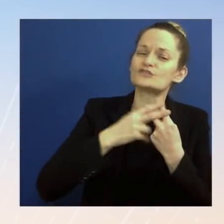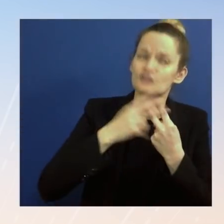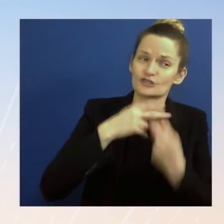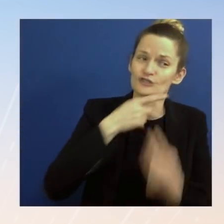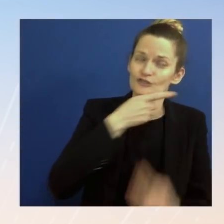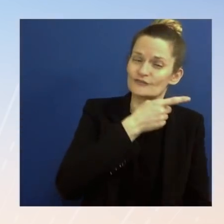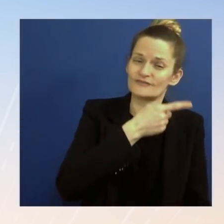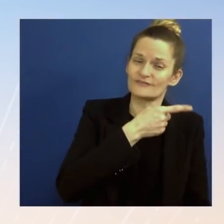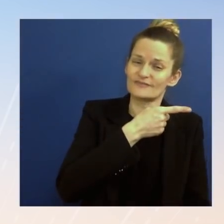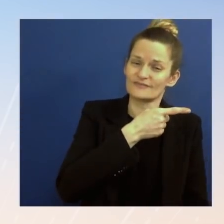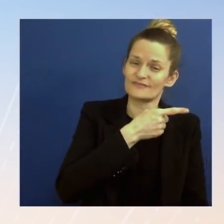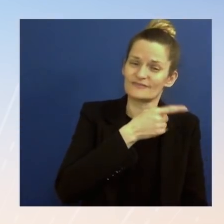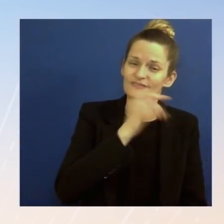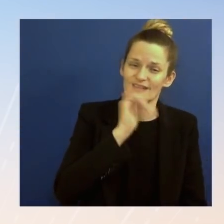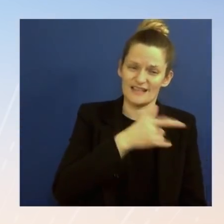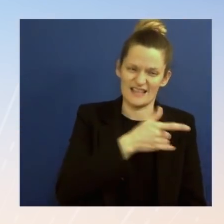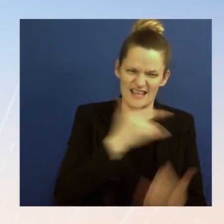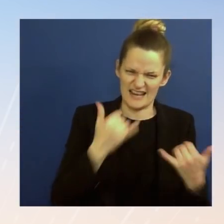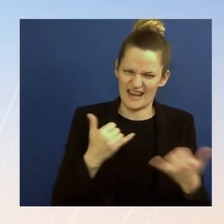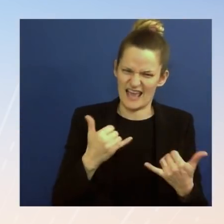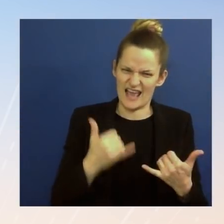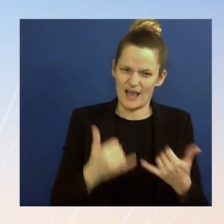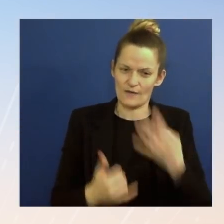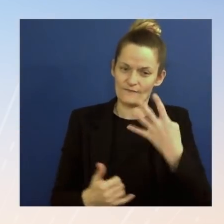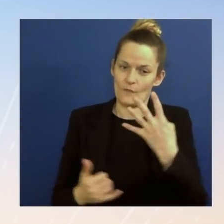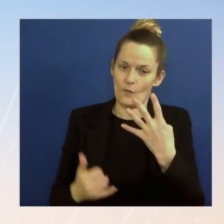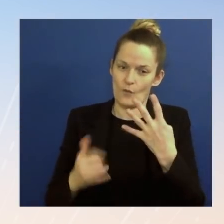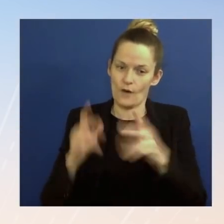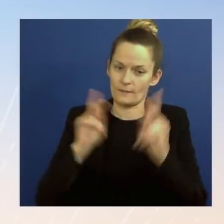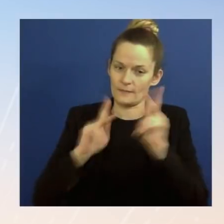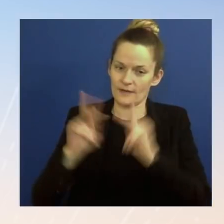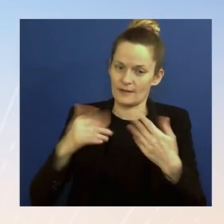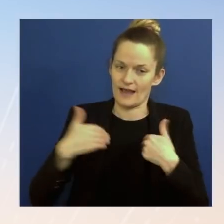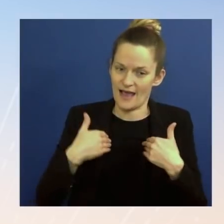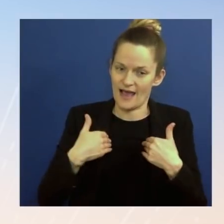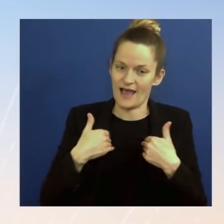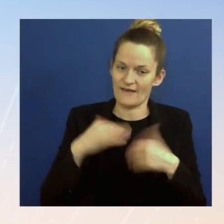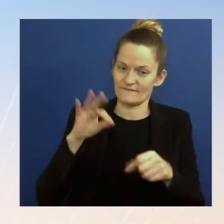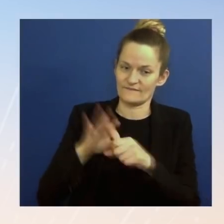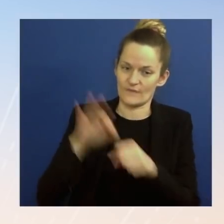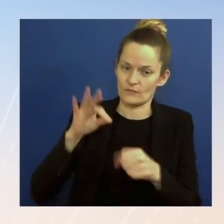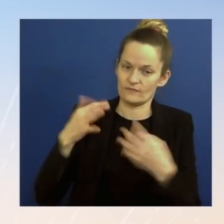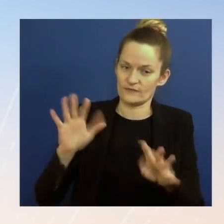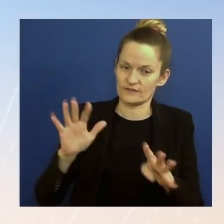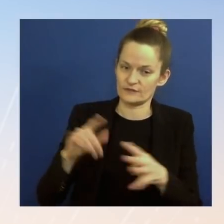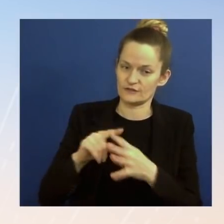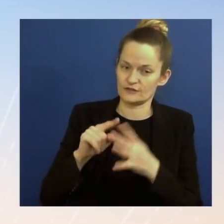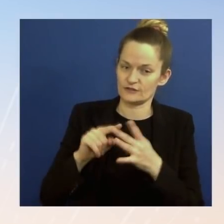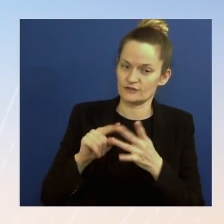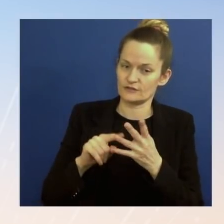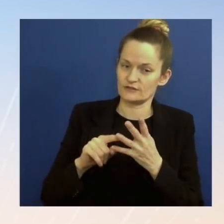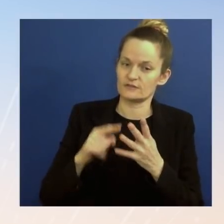to go forward and deal with the Raskin nominee after? Ms. Psaki: Well, there's enough support to move all five nominees through the committee.